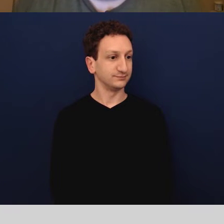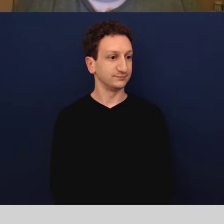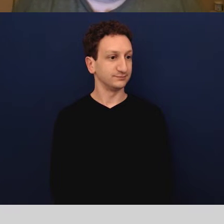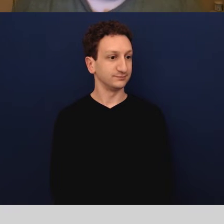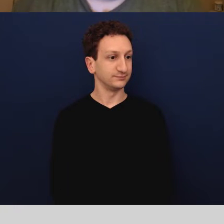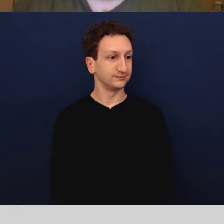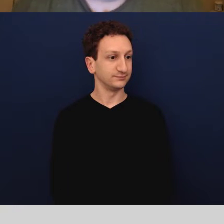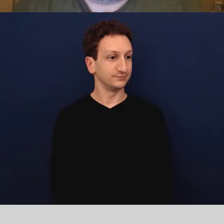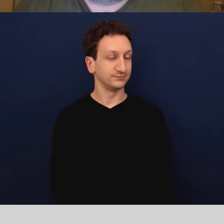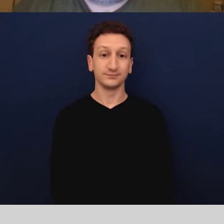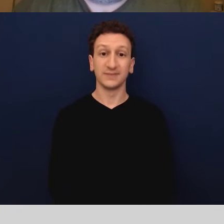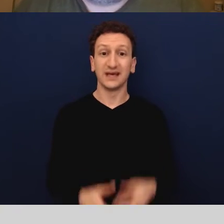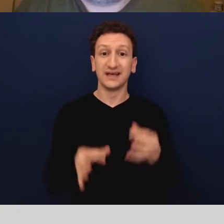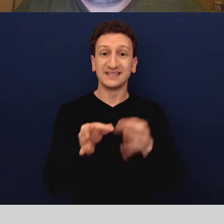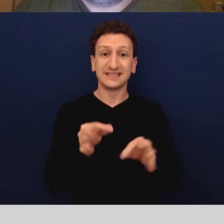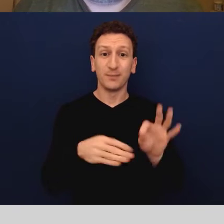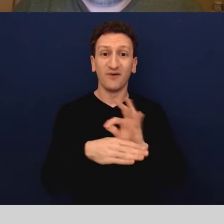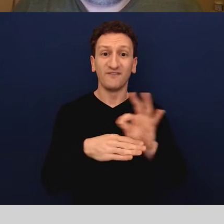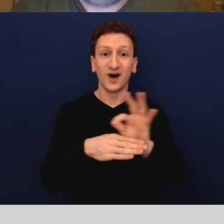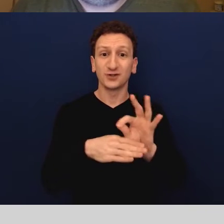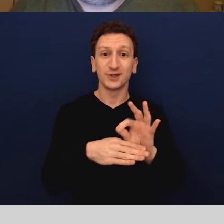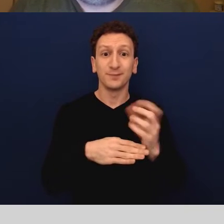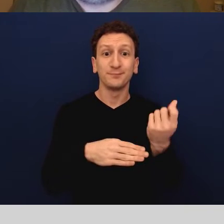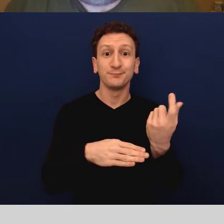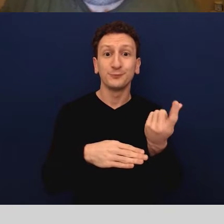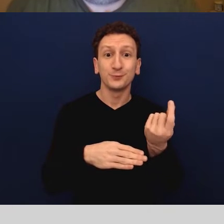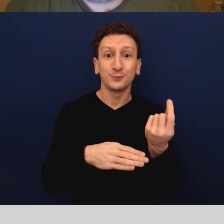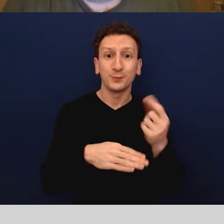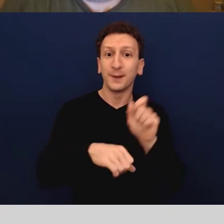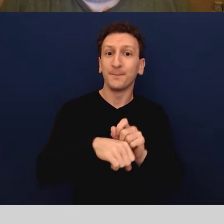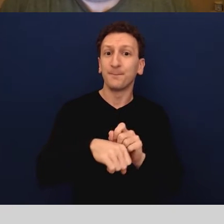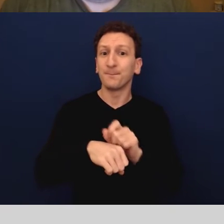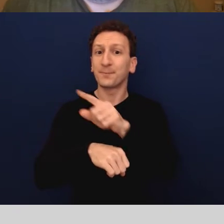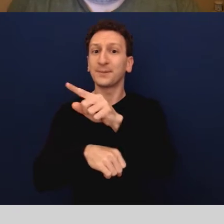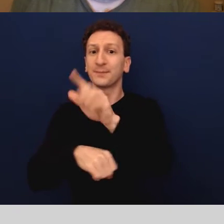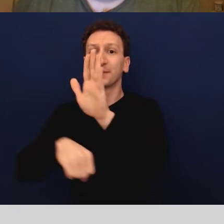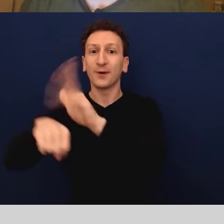It just dispatches to whatever is in the dictionary. And we already know what to dispatch